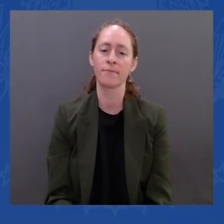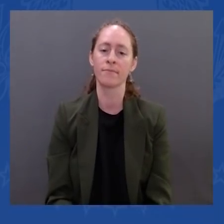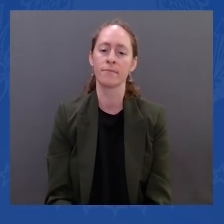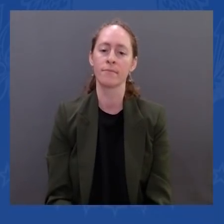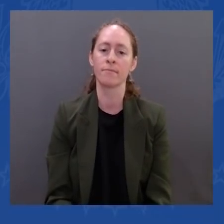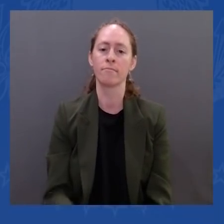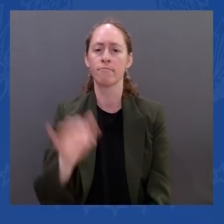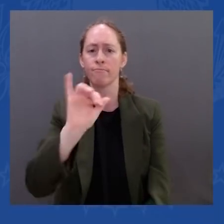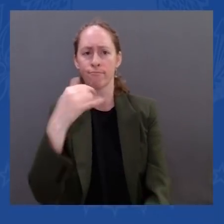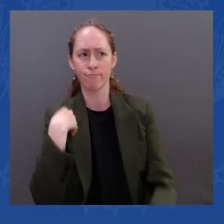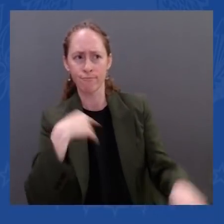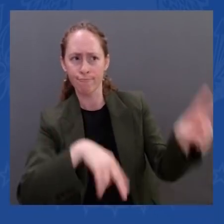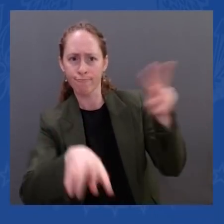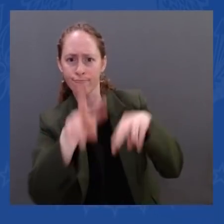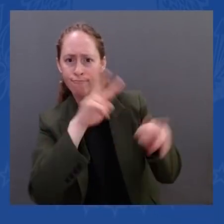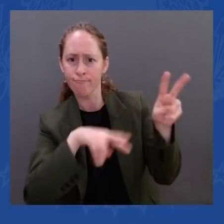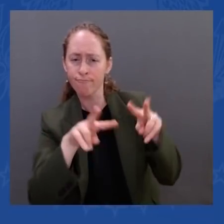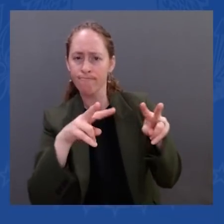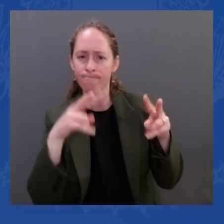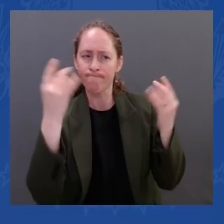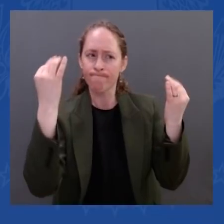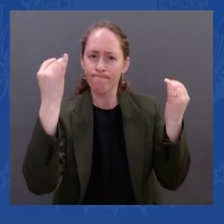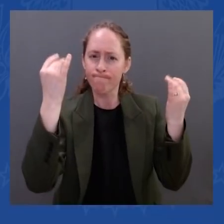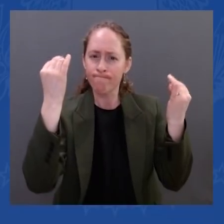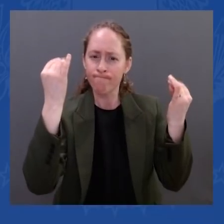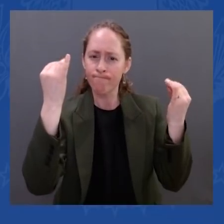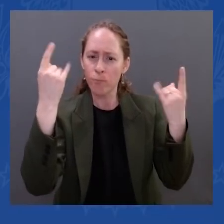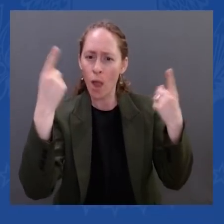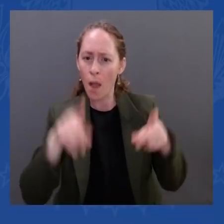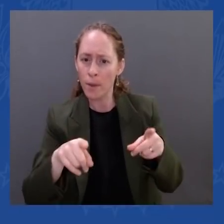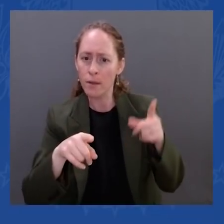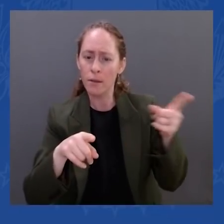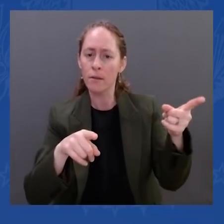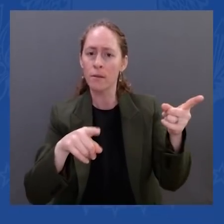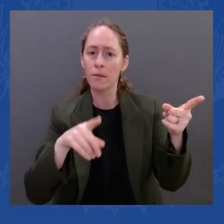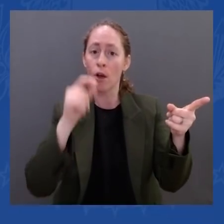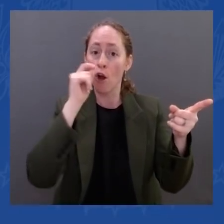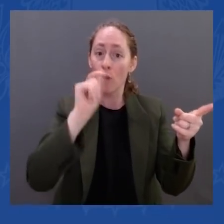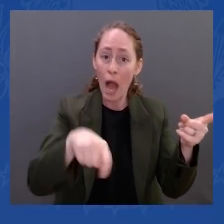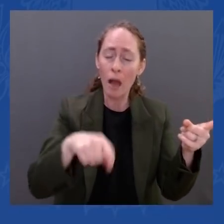and aim to uphold and develop a free and open international order.